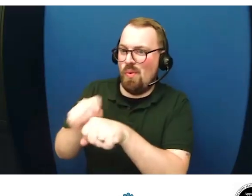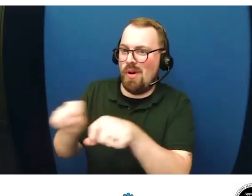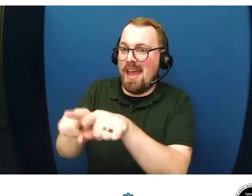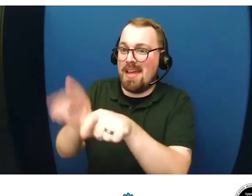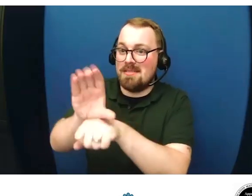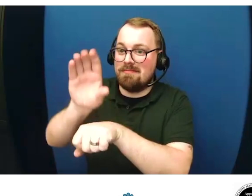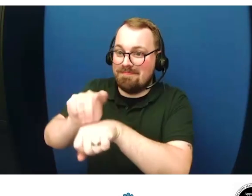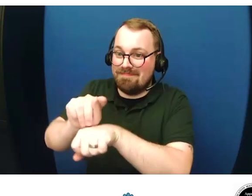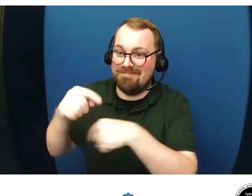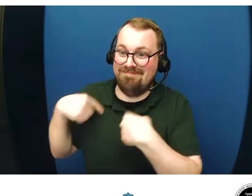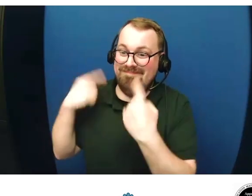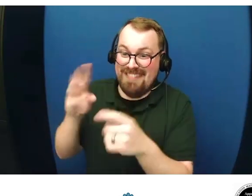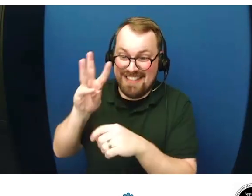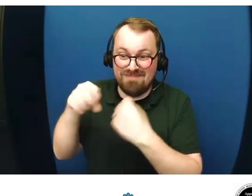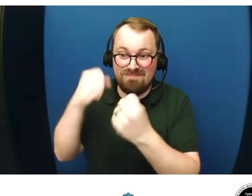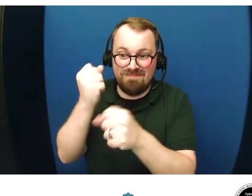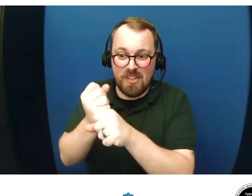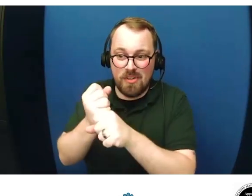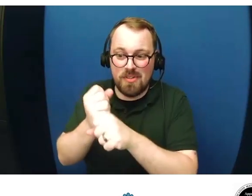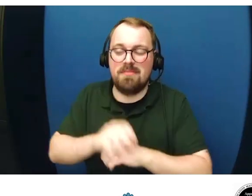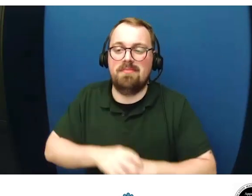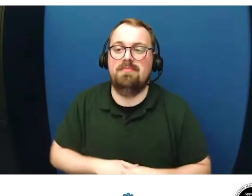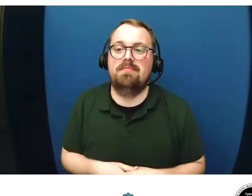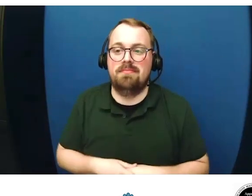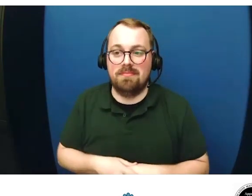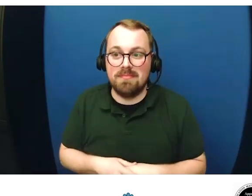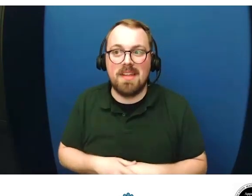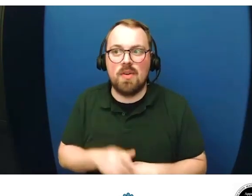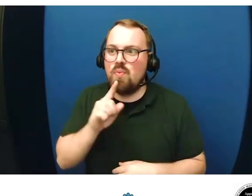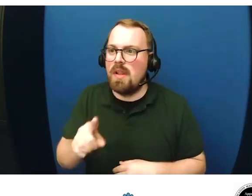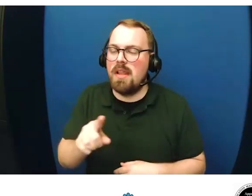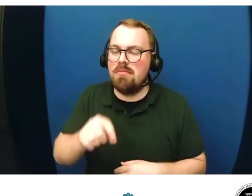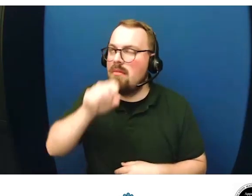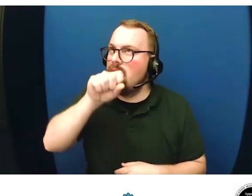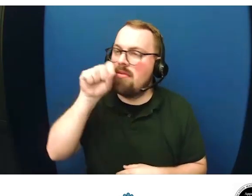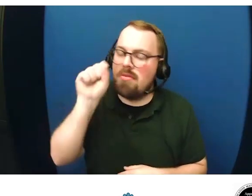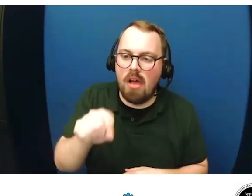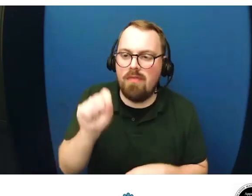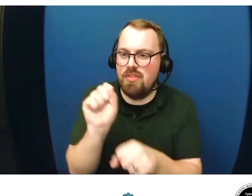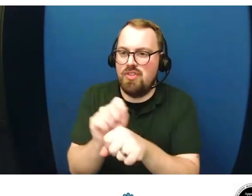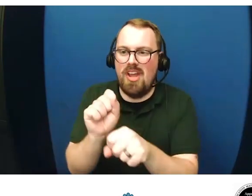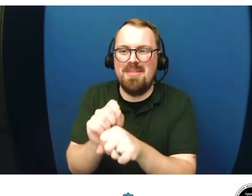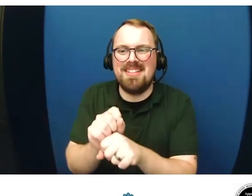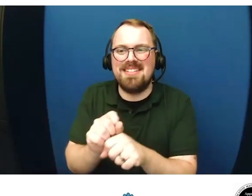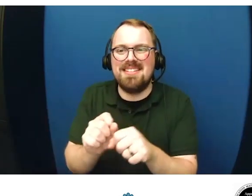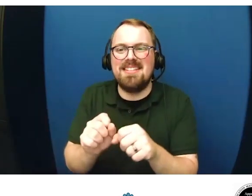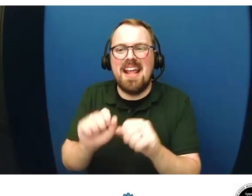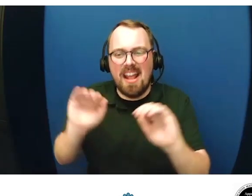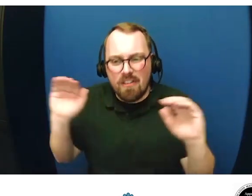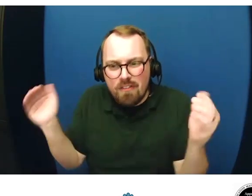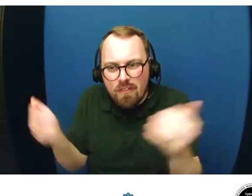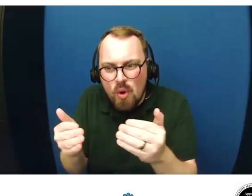for 6 years now, and absolutely love it and focus primarily on school age